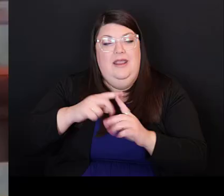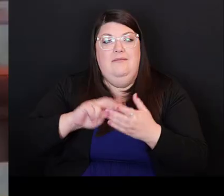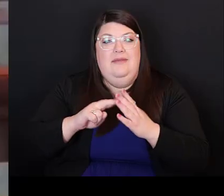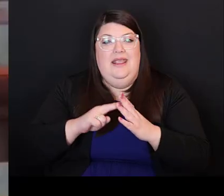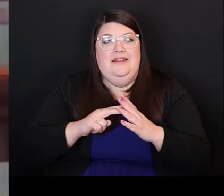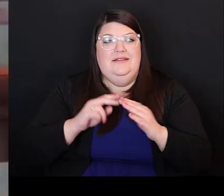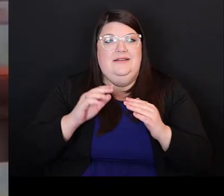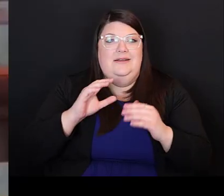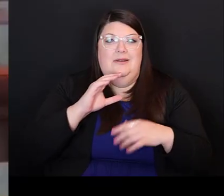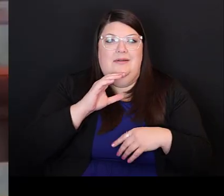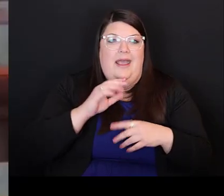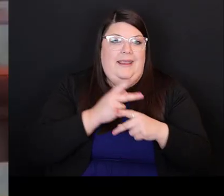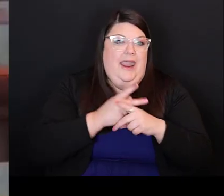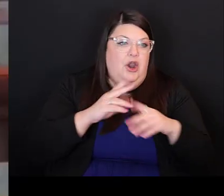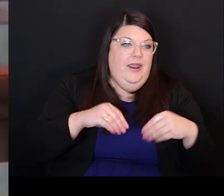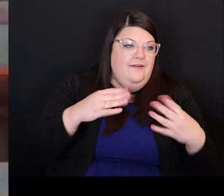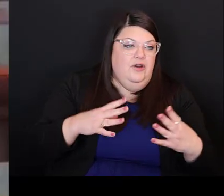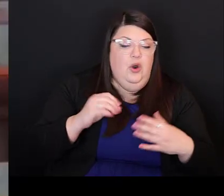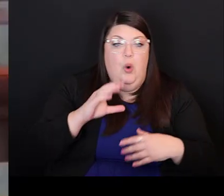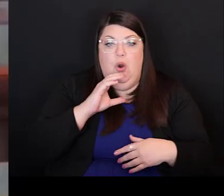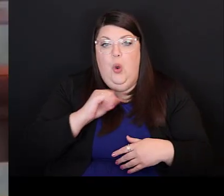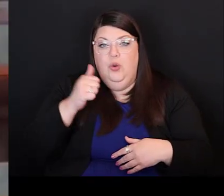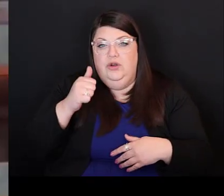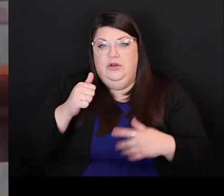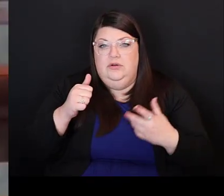check in, make sure that the home's thermostat is